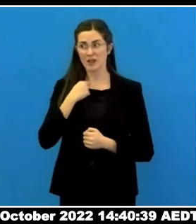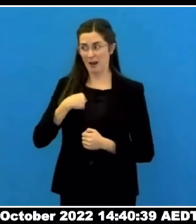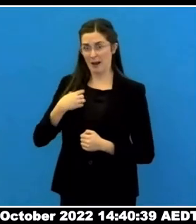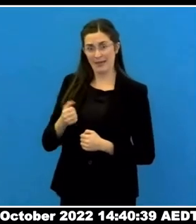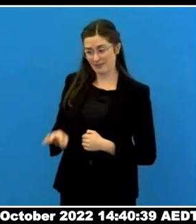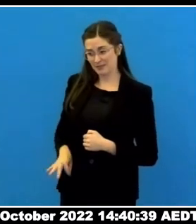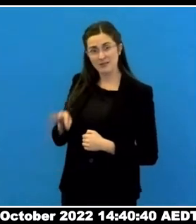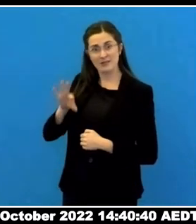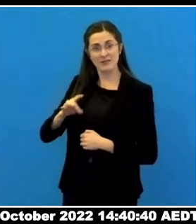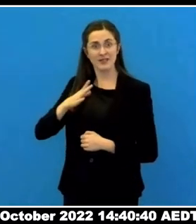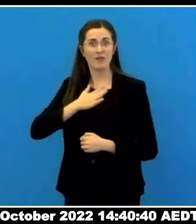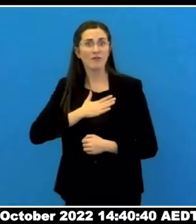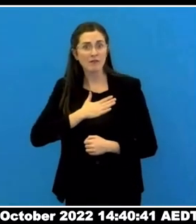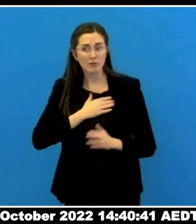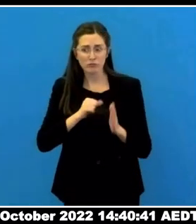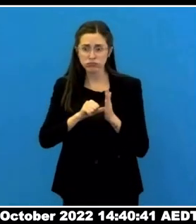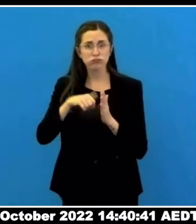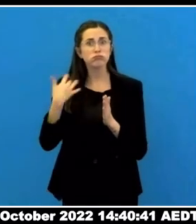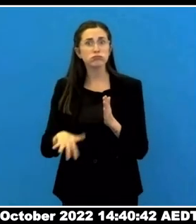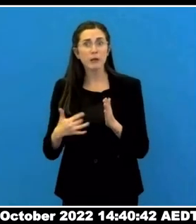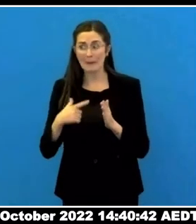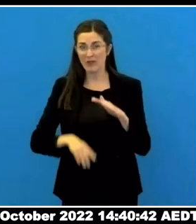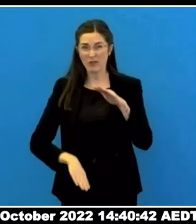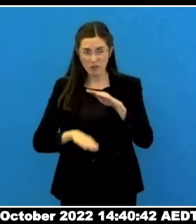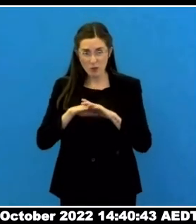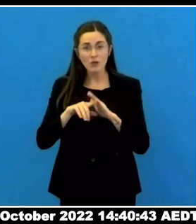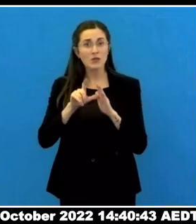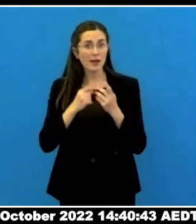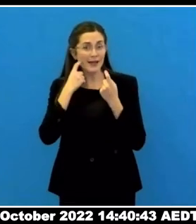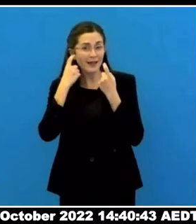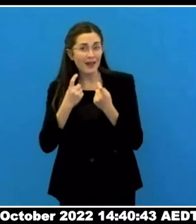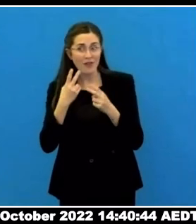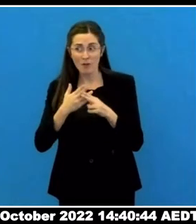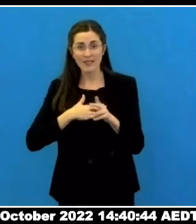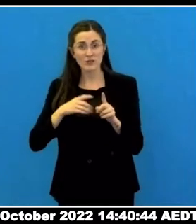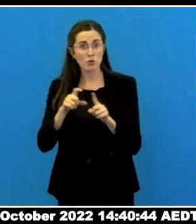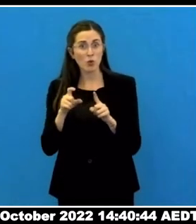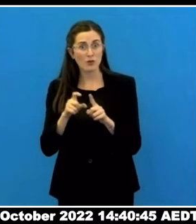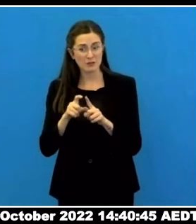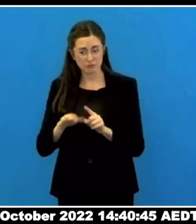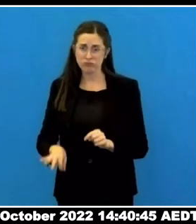and it's really expensive because it would be full time care if I was overseas.